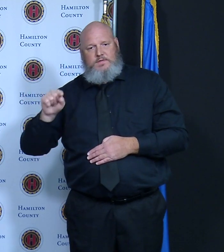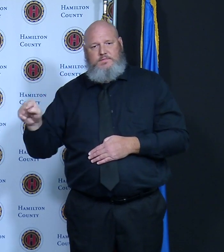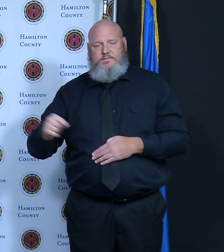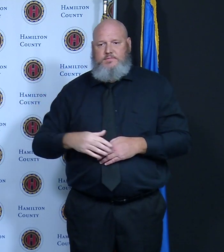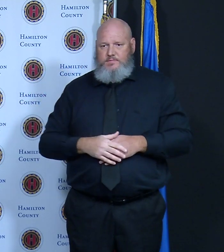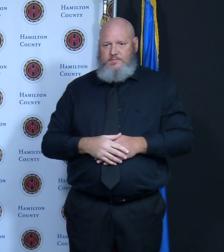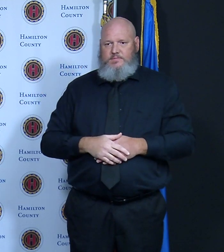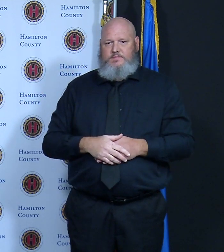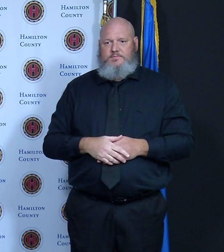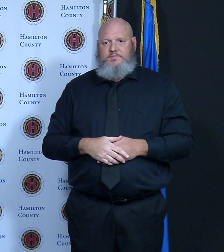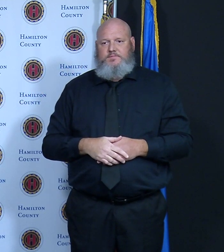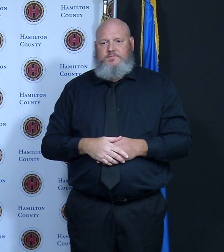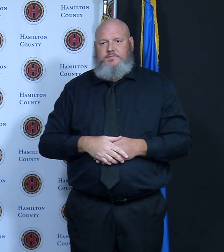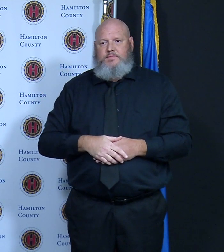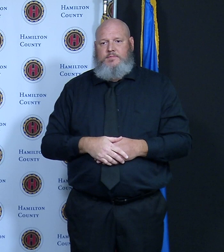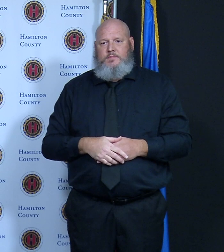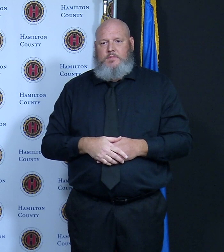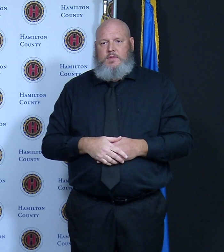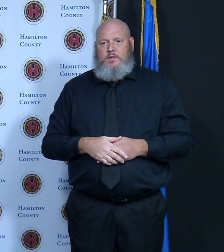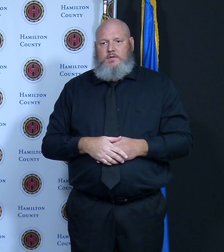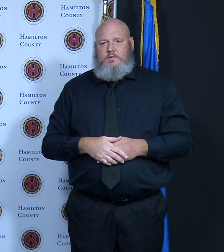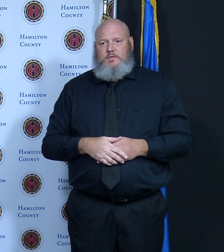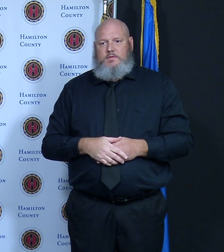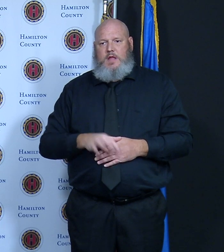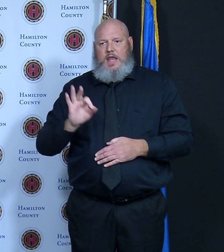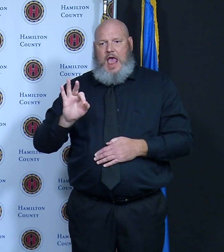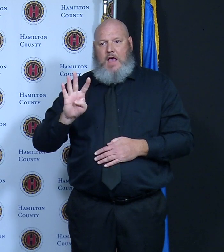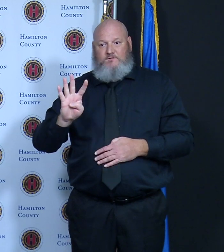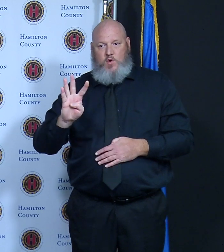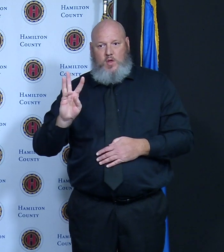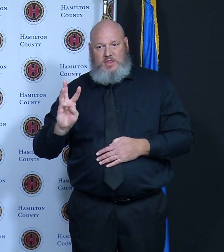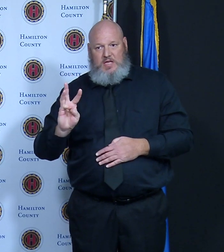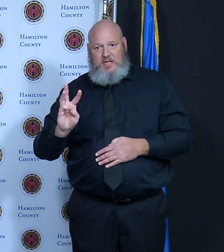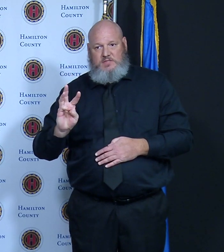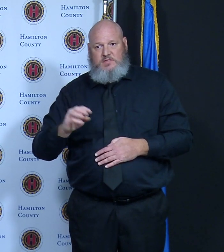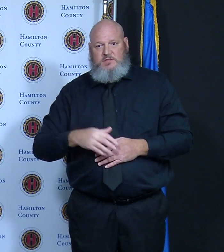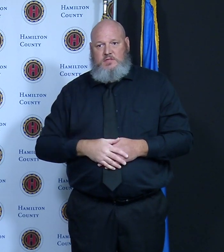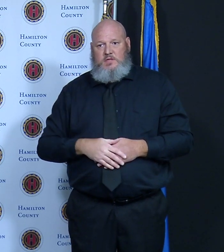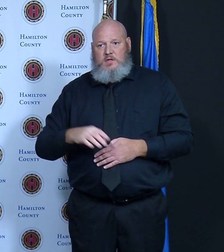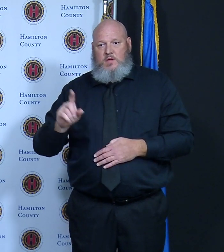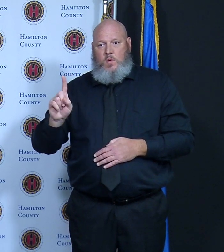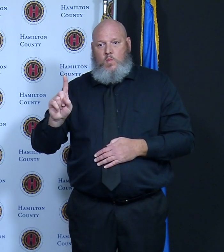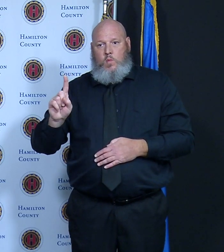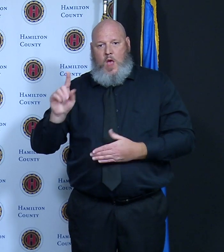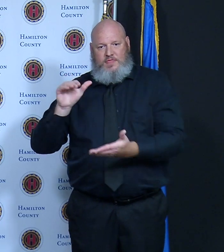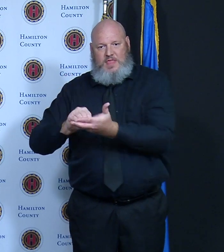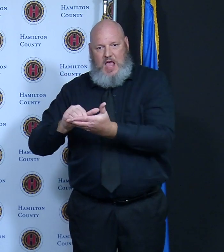experiencing some hardship and it's it's amazing to me how quickly we are